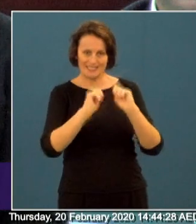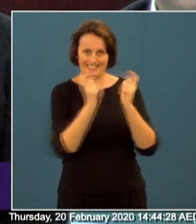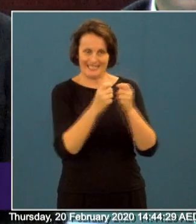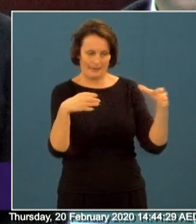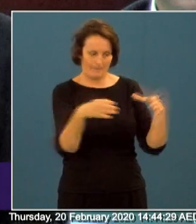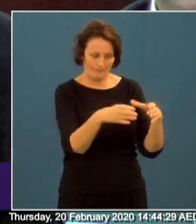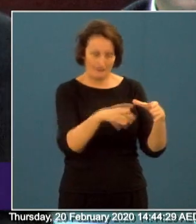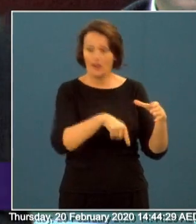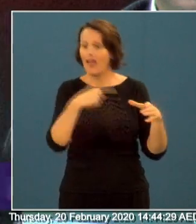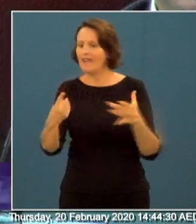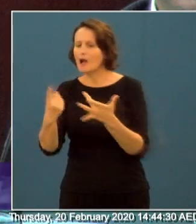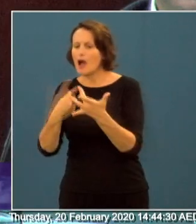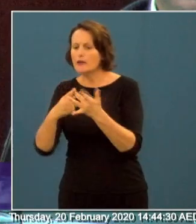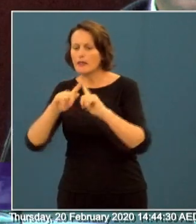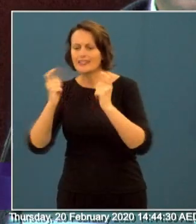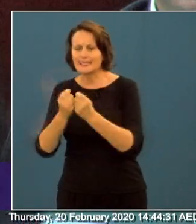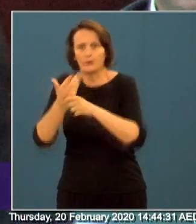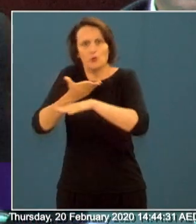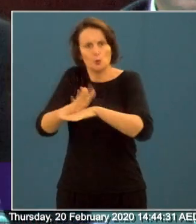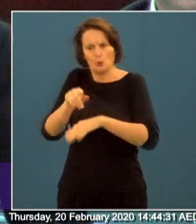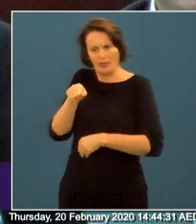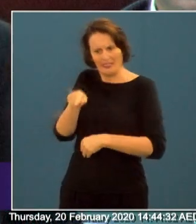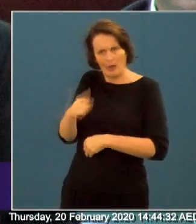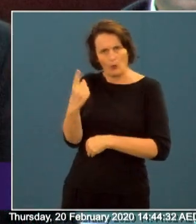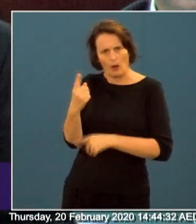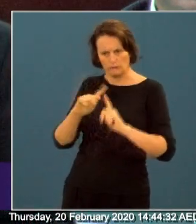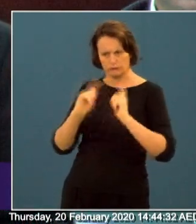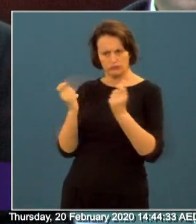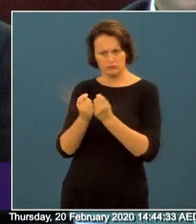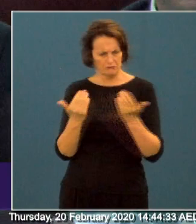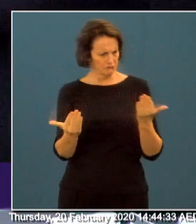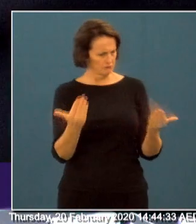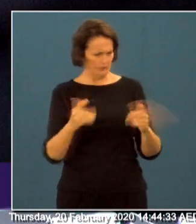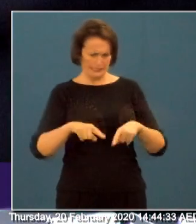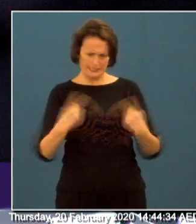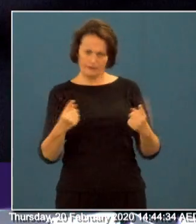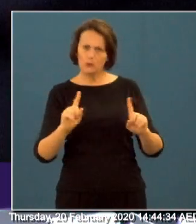Could you explain for the Commission what the difference is? Yes.